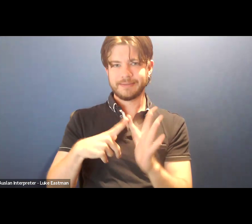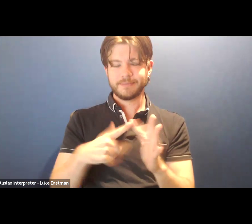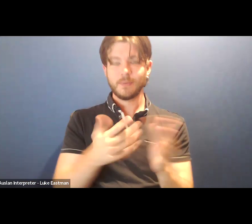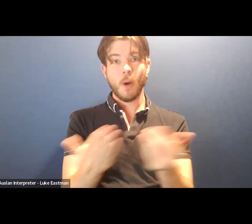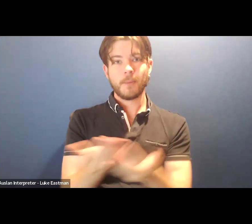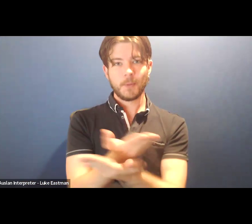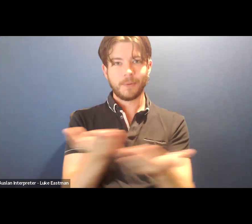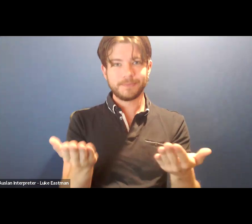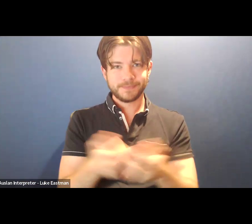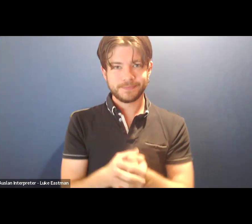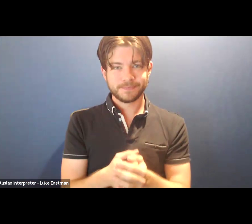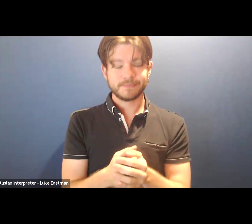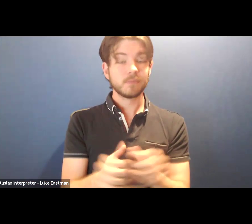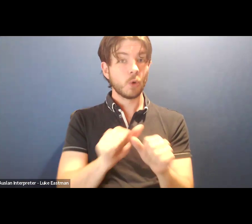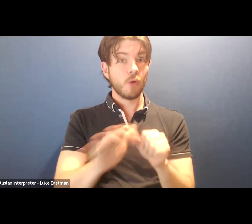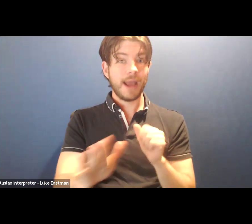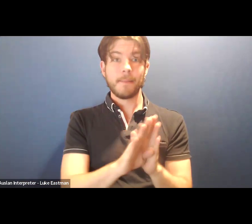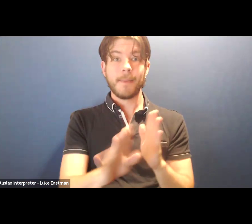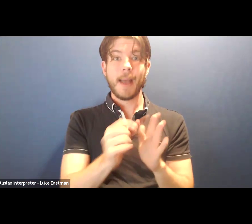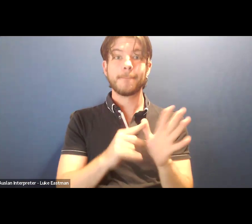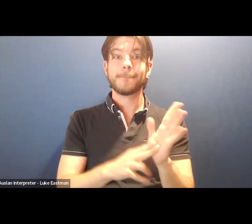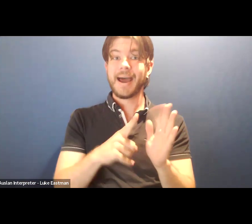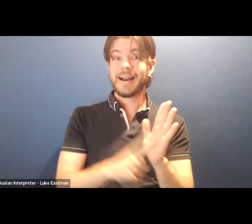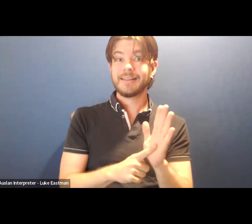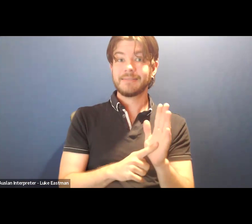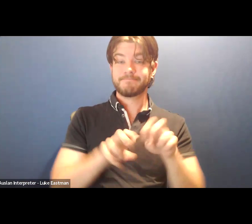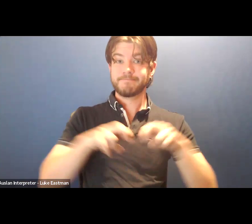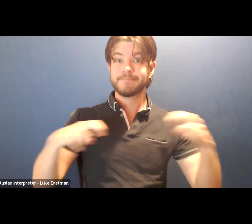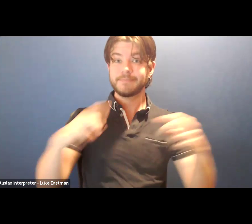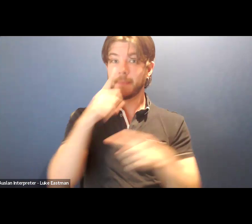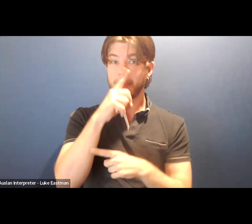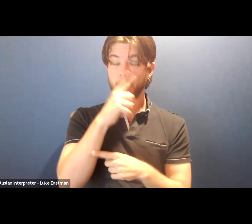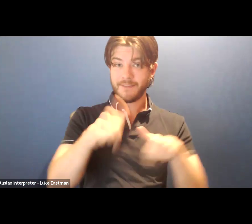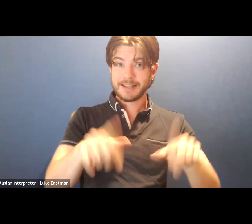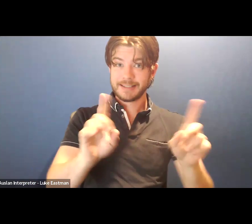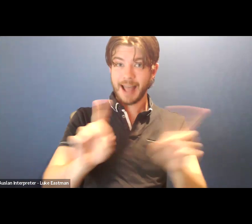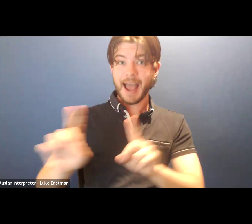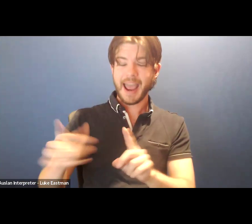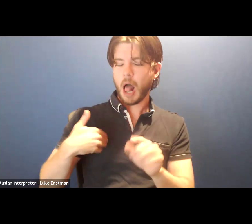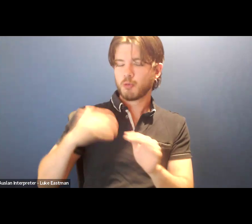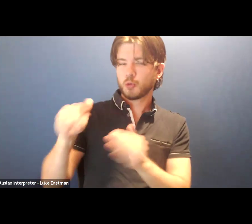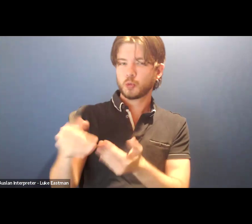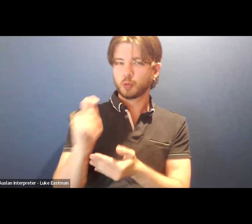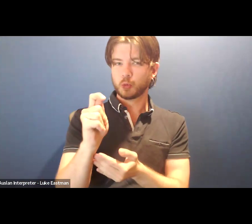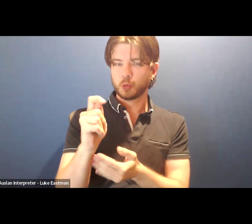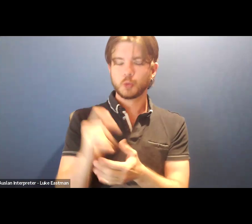joining us today and I'll introduce our guests